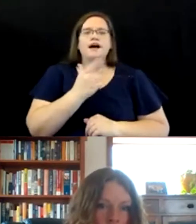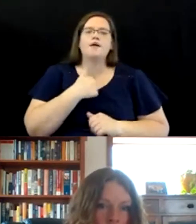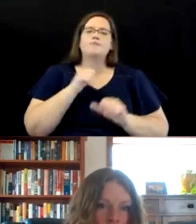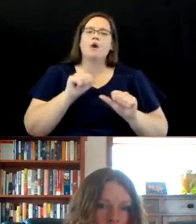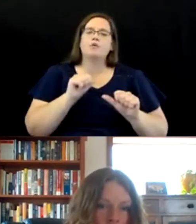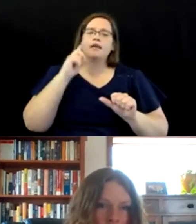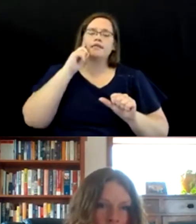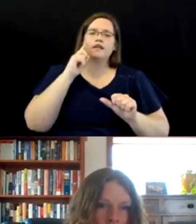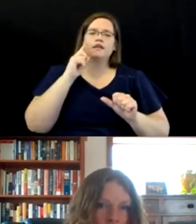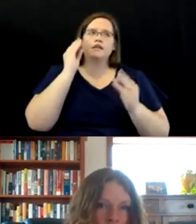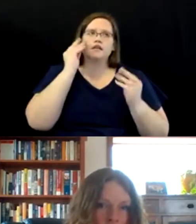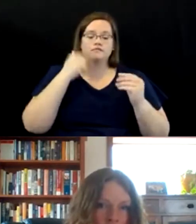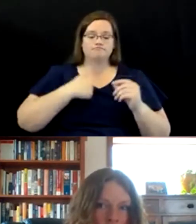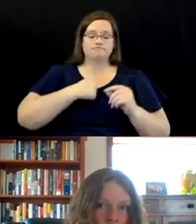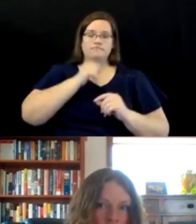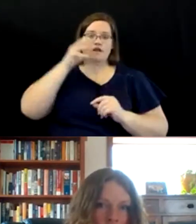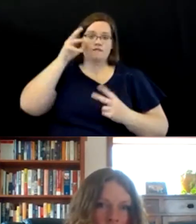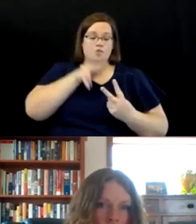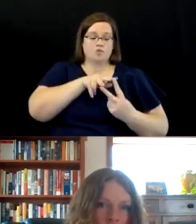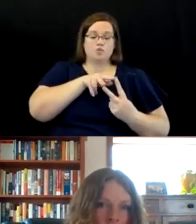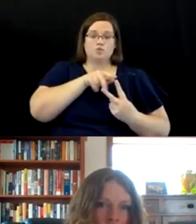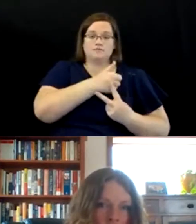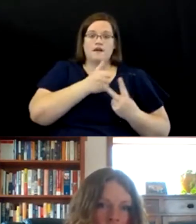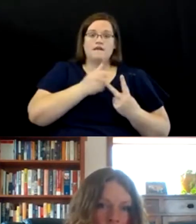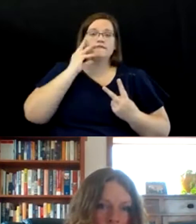lot because I'm a parent of two people who experience autism. I'm thinking of